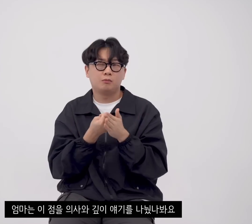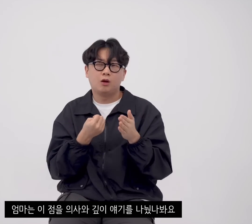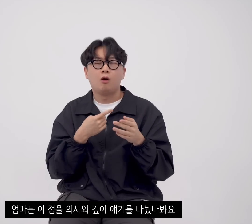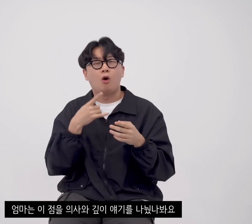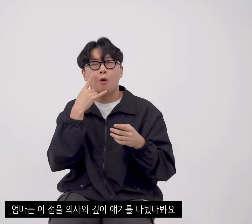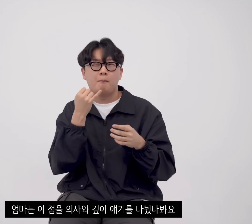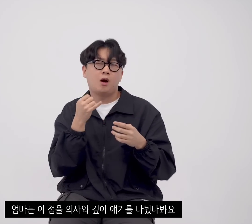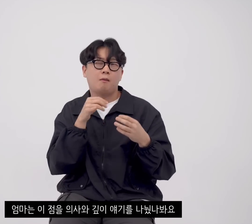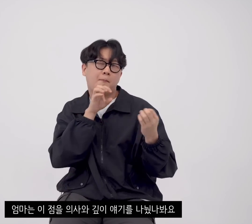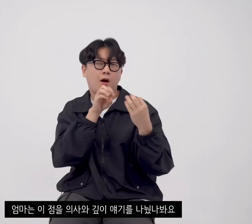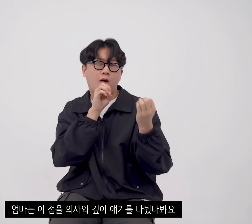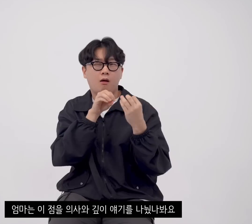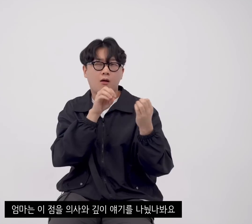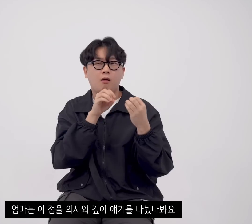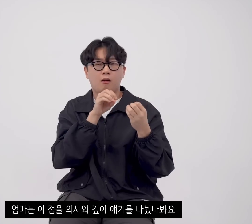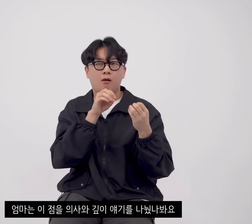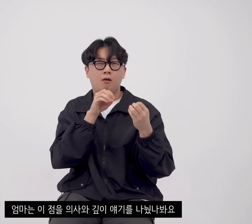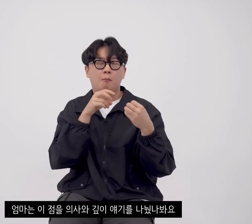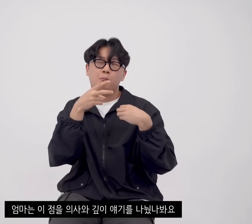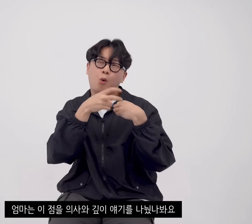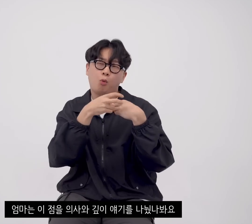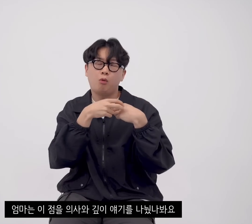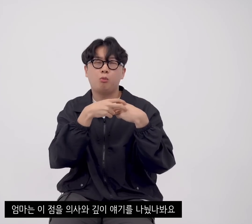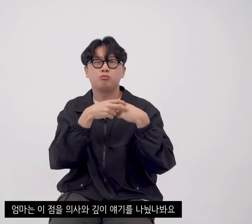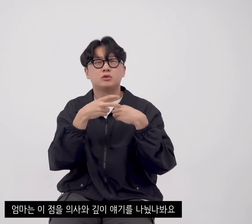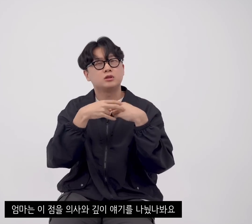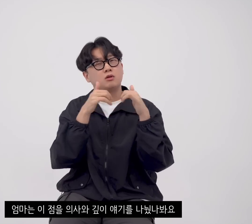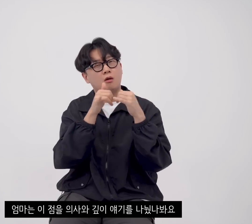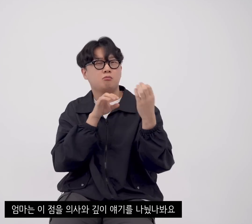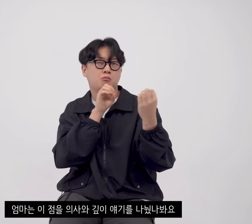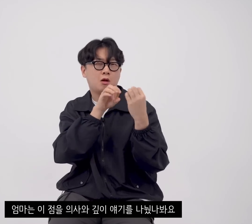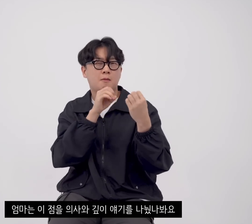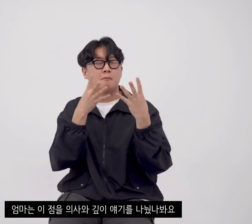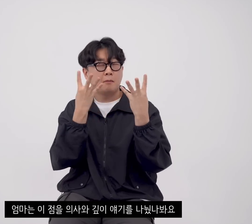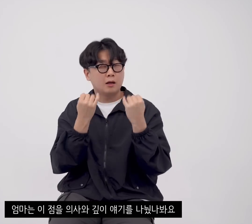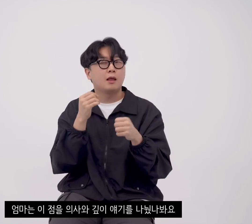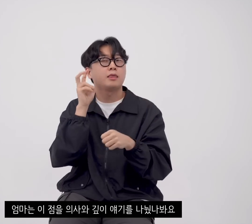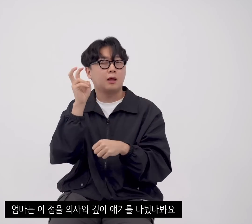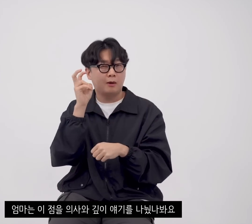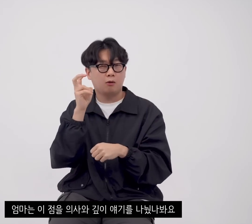My mother must have discussed this in depth with the doctor.